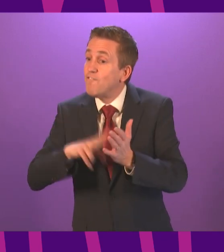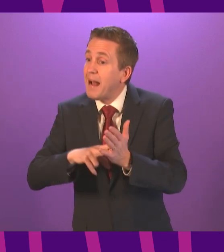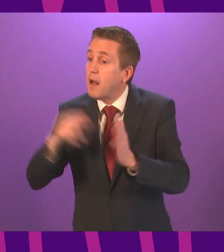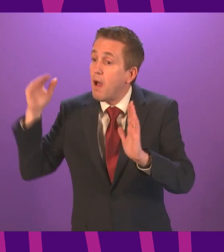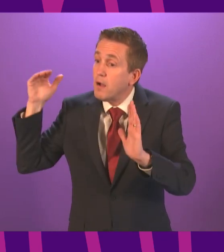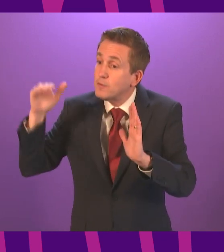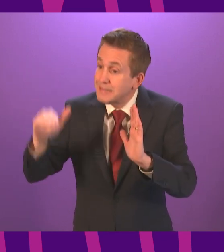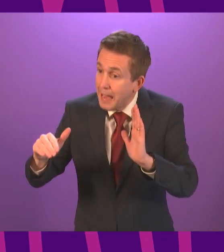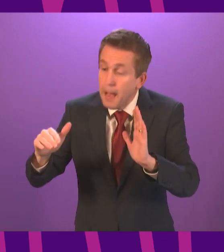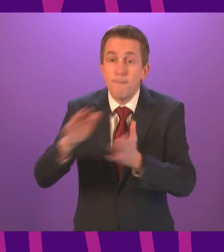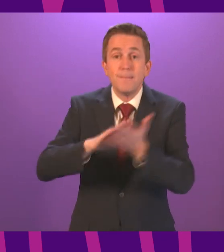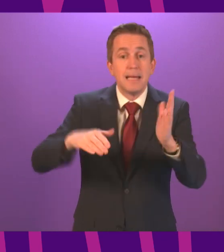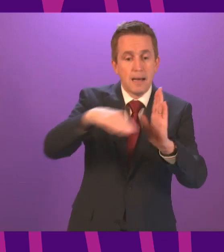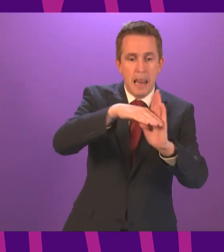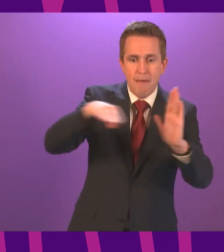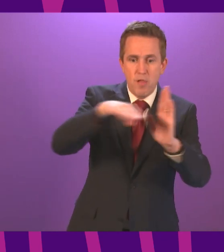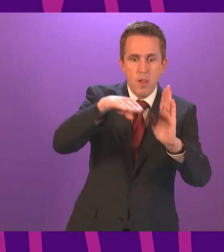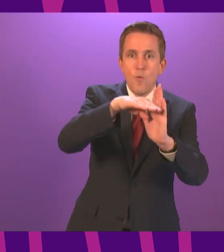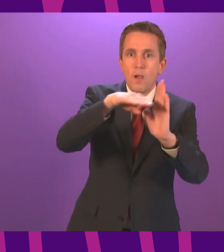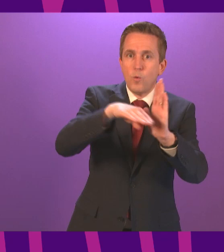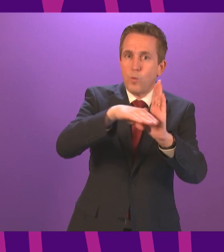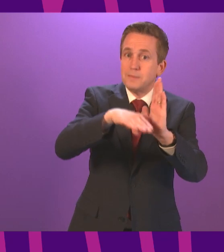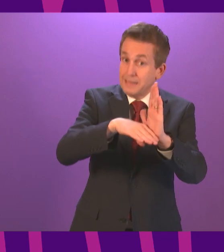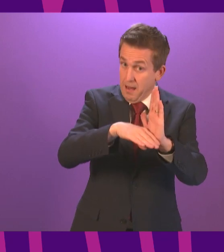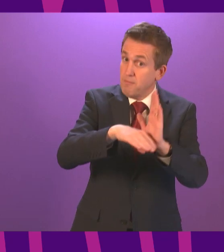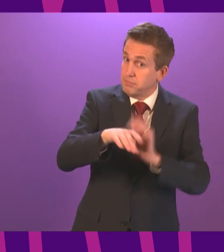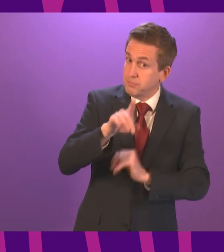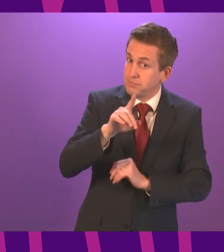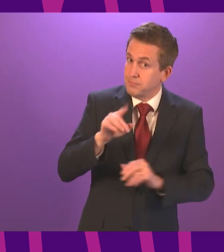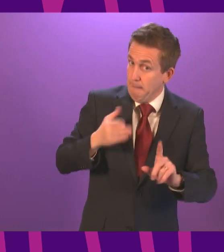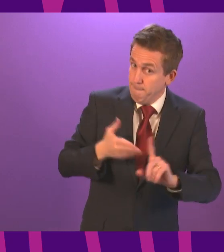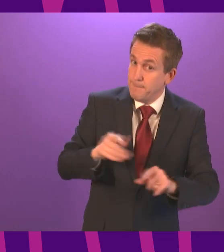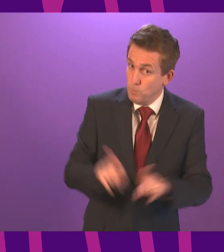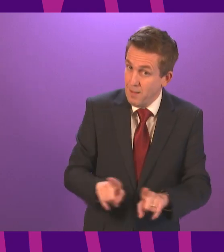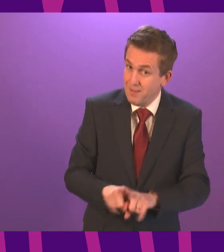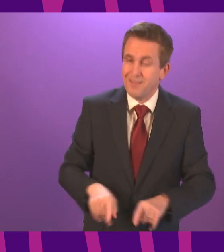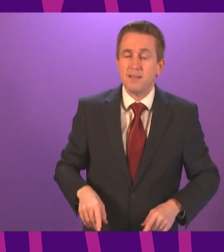can live with fewer restrictions. If a council goes down a level, however—whether now or